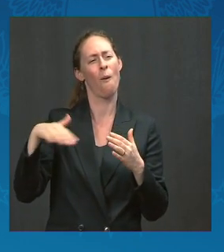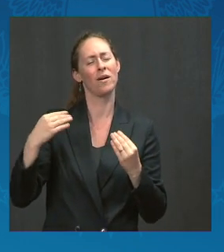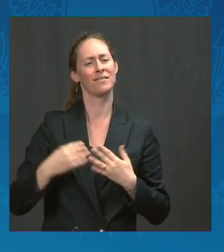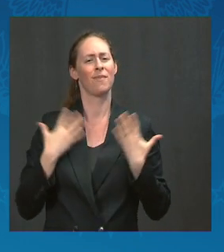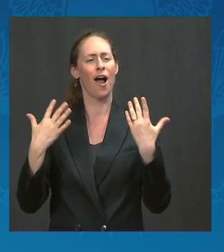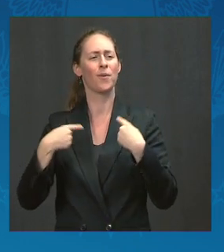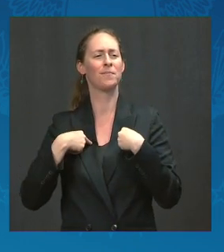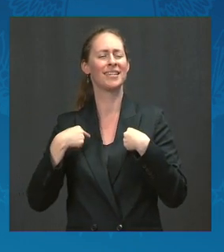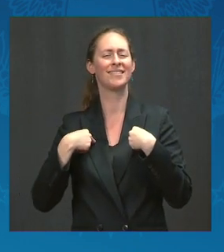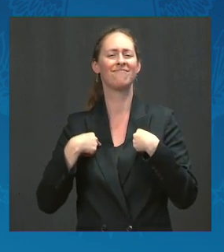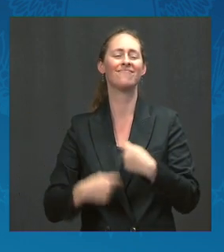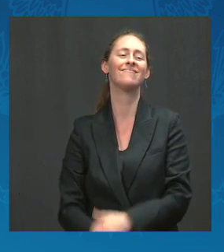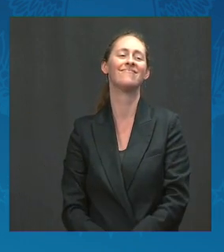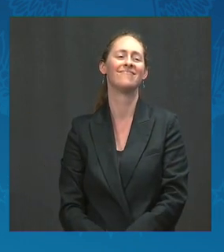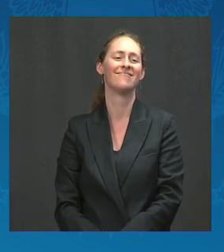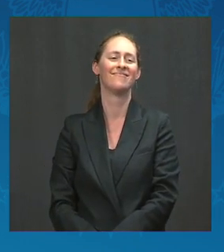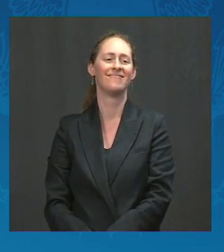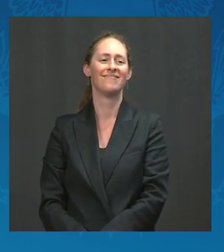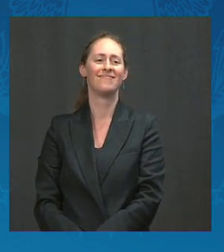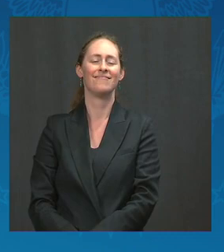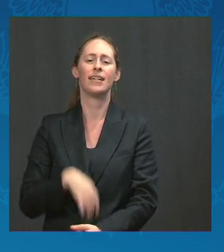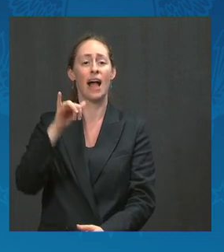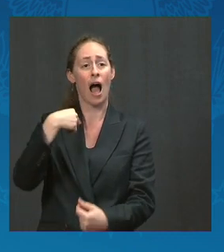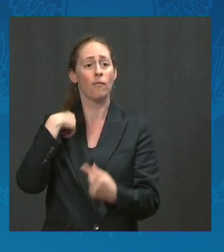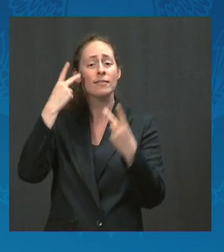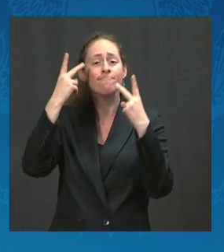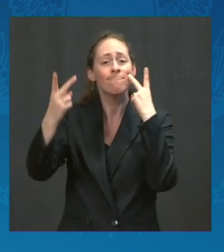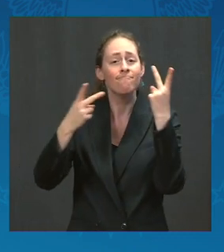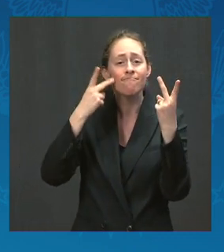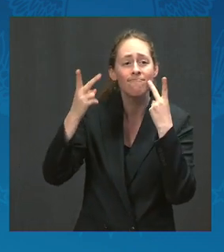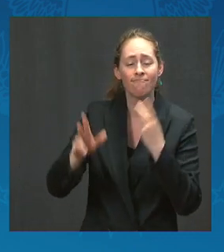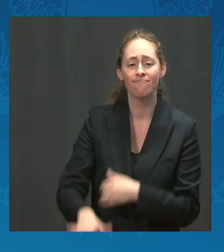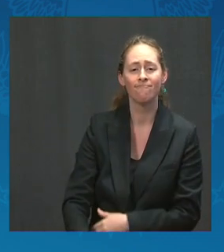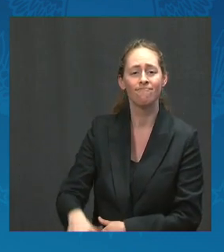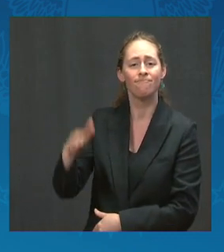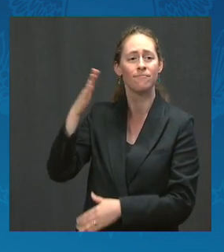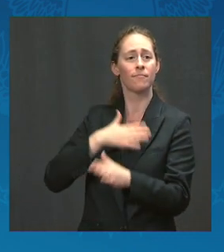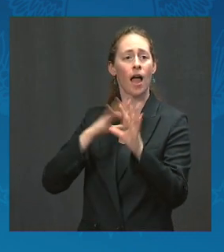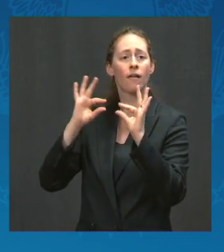in particular in my own family. I saw my Uncle Sherman,